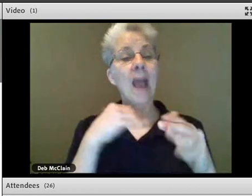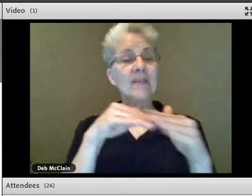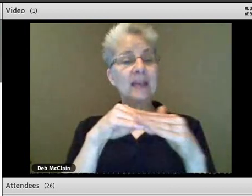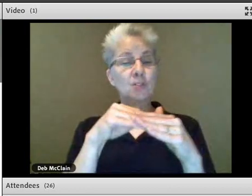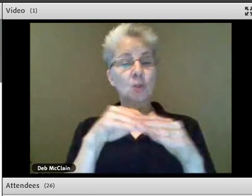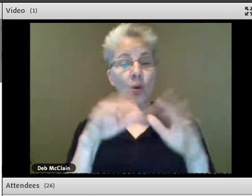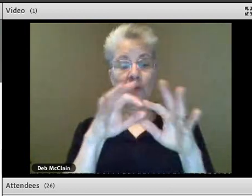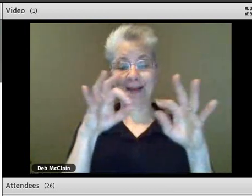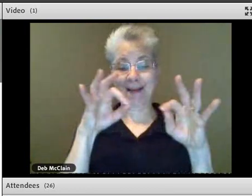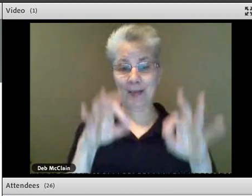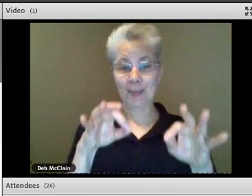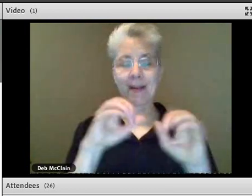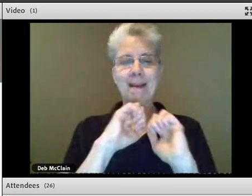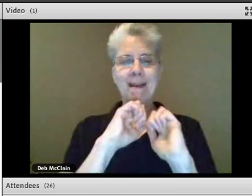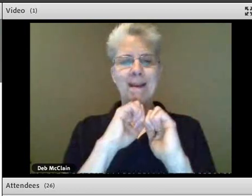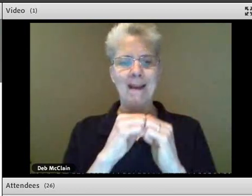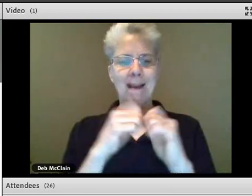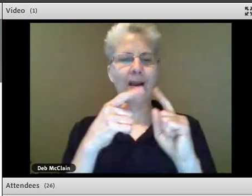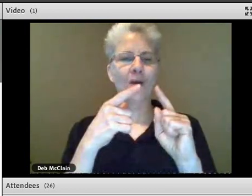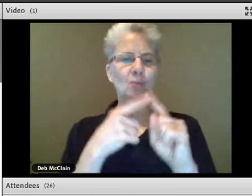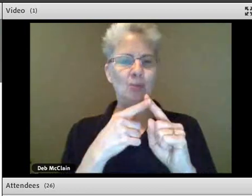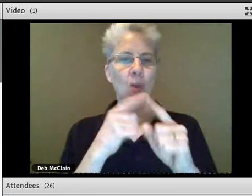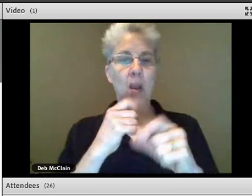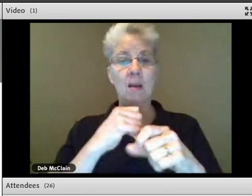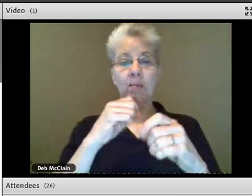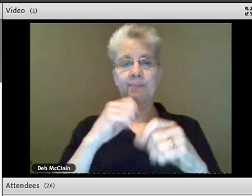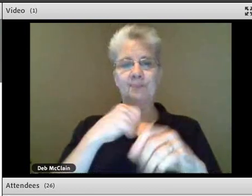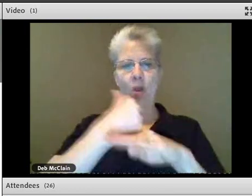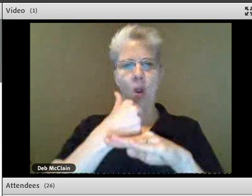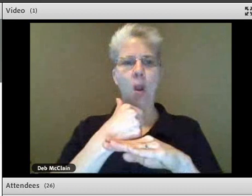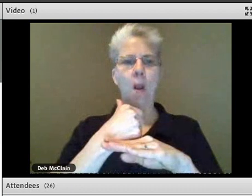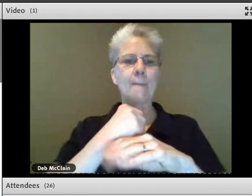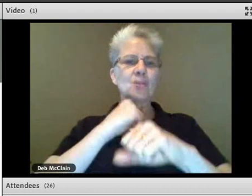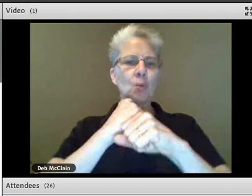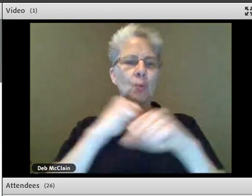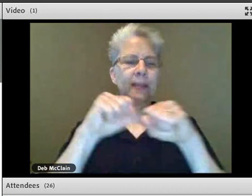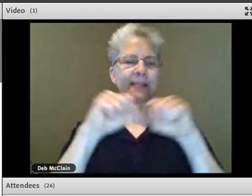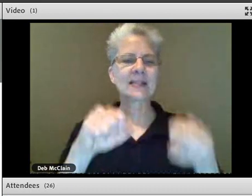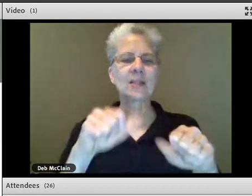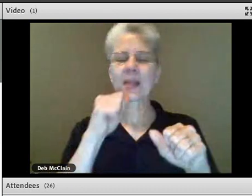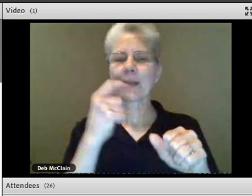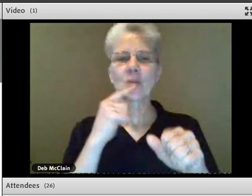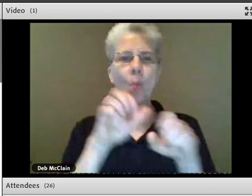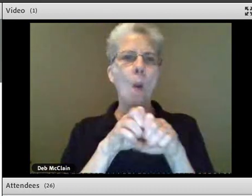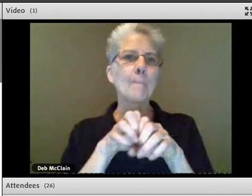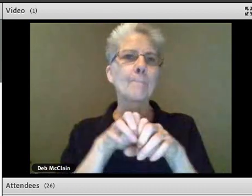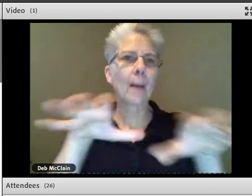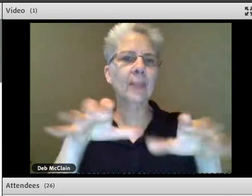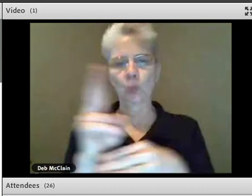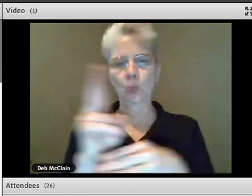of how to arm the security system, that's probably not something you want publicly available, but keep in mind,